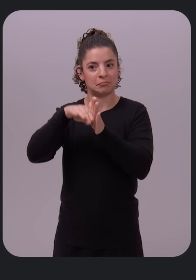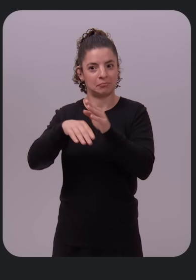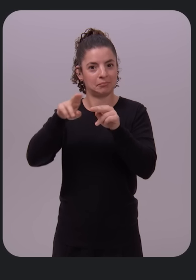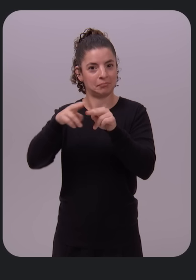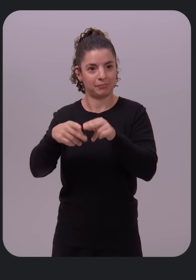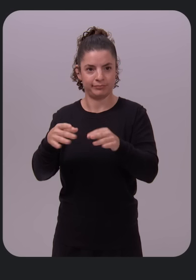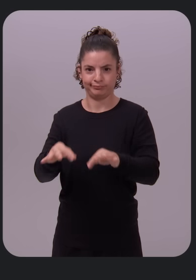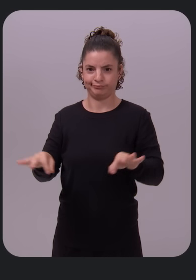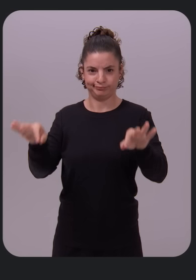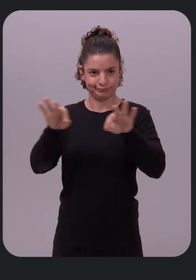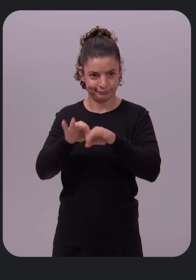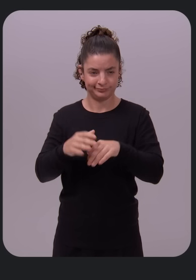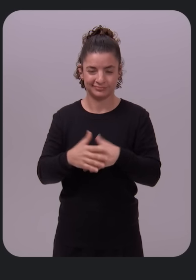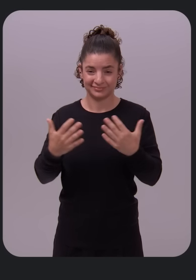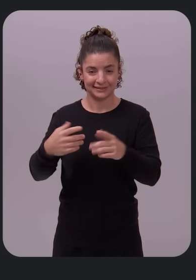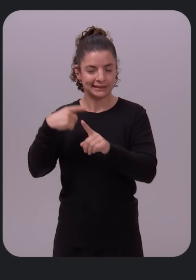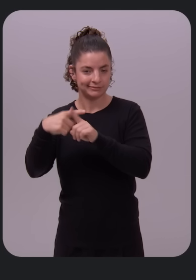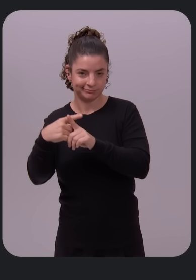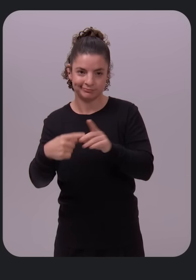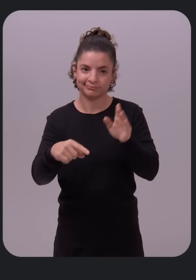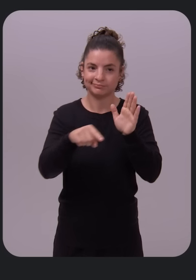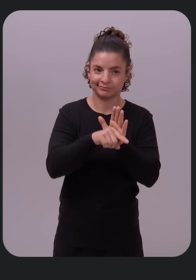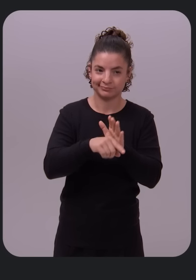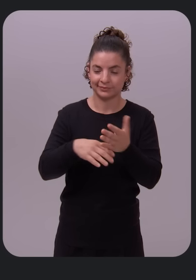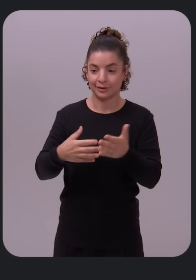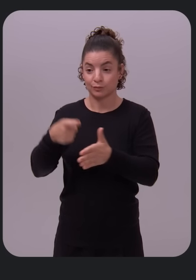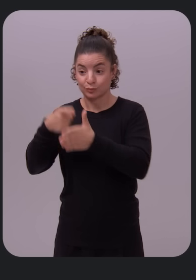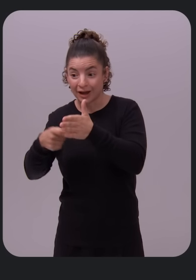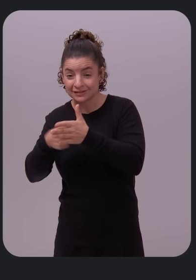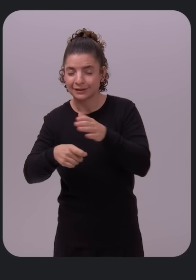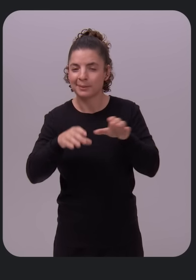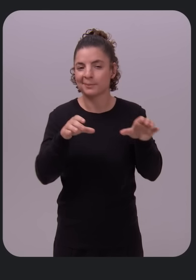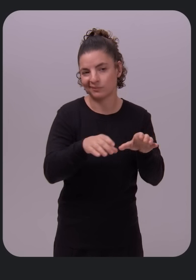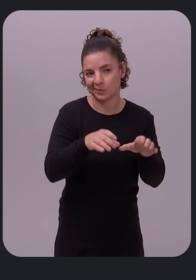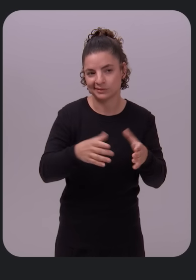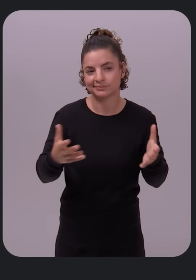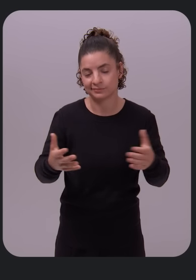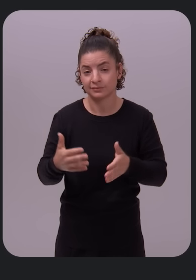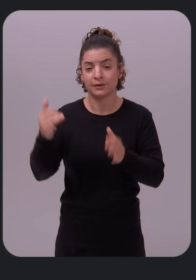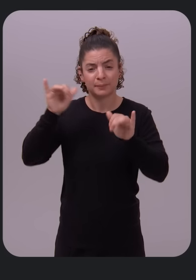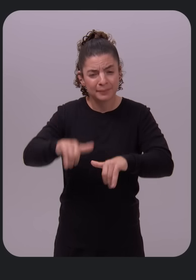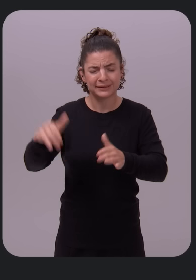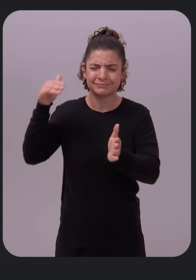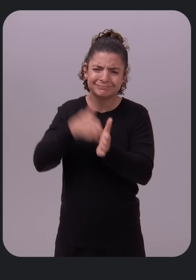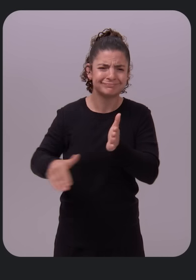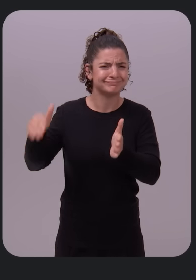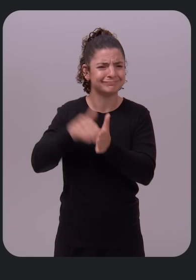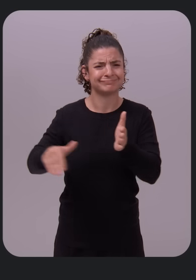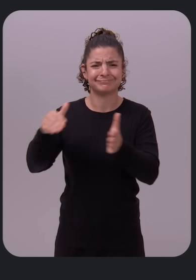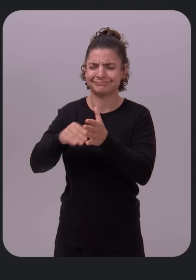There's a hard trade-off between price and performance, yet over and over, we've been able to deliver the best